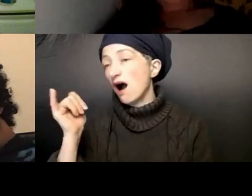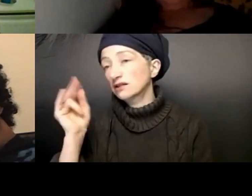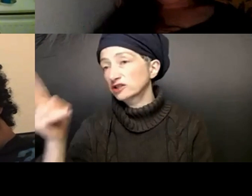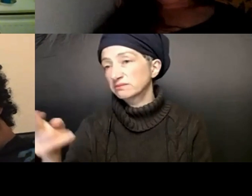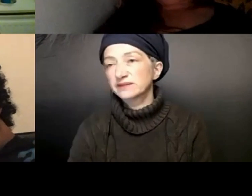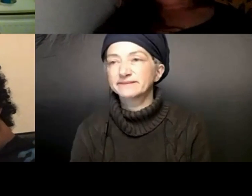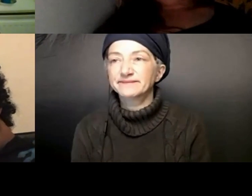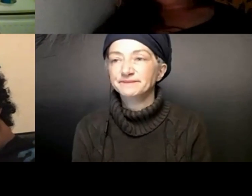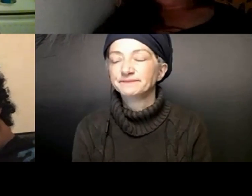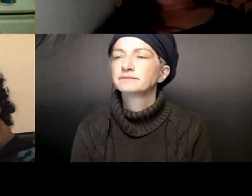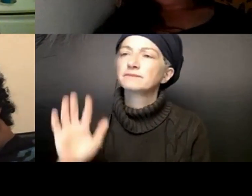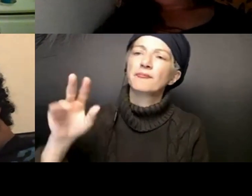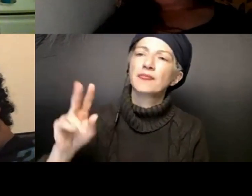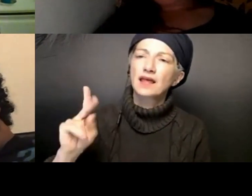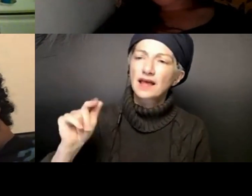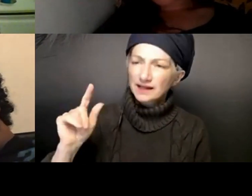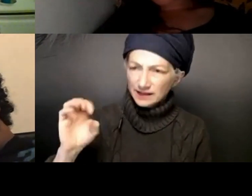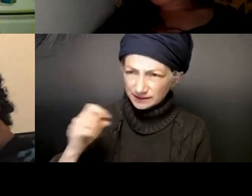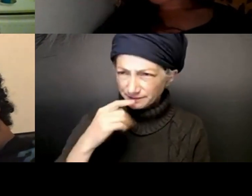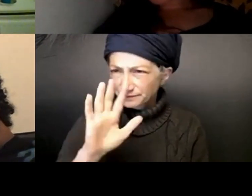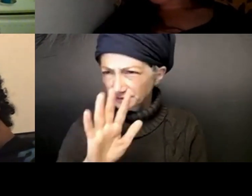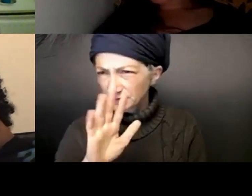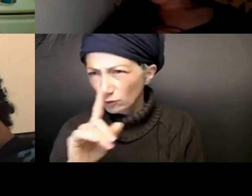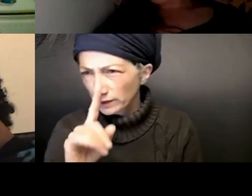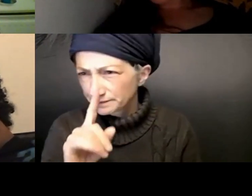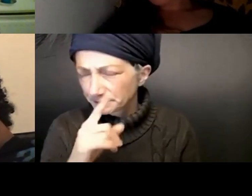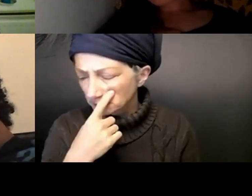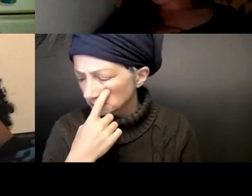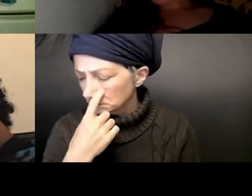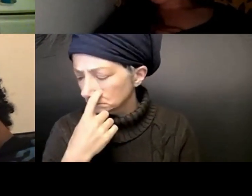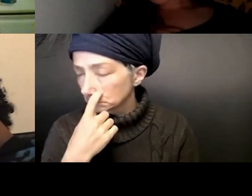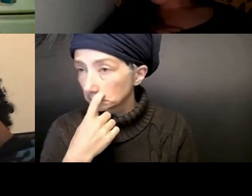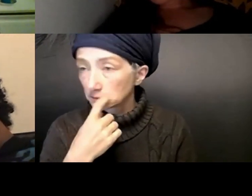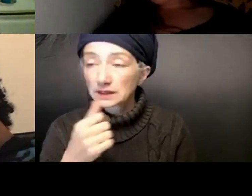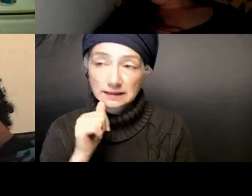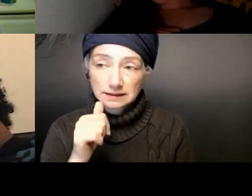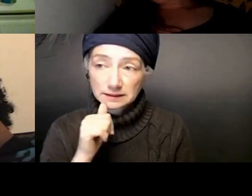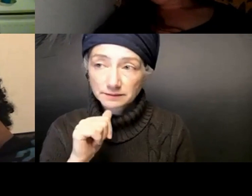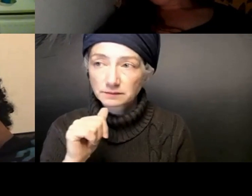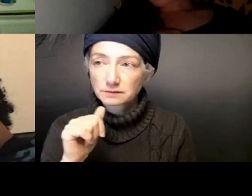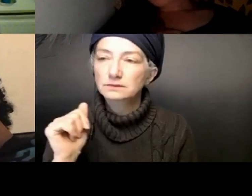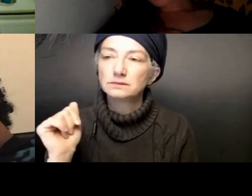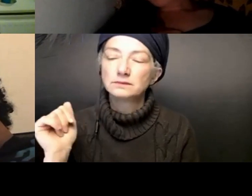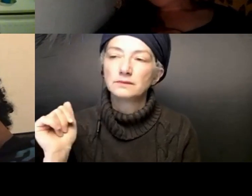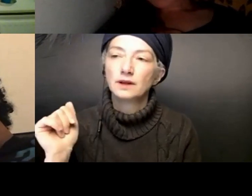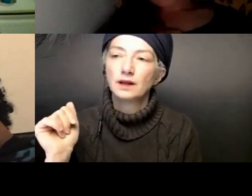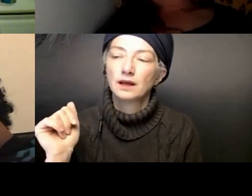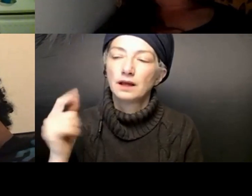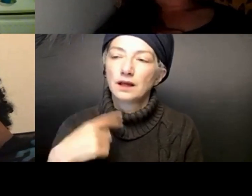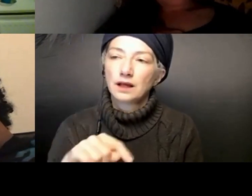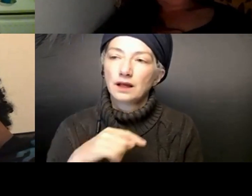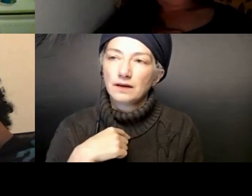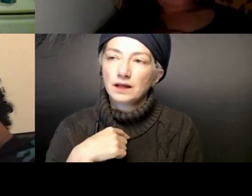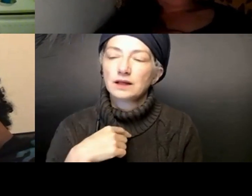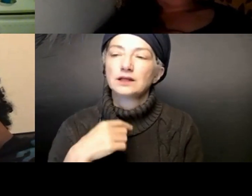Kate Marsh: I wonder, Nina and Eddie, if you will just indulge me quickly. So, yesterday we played Crip Pleasures